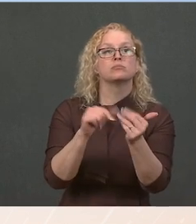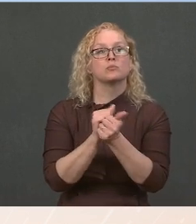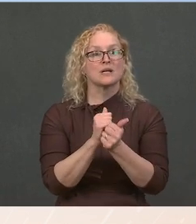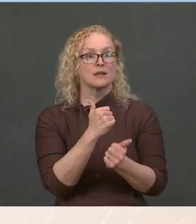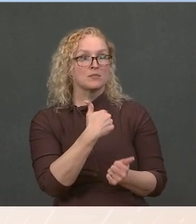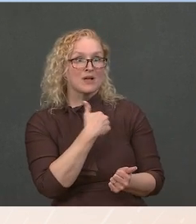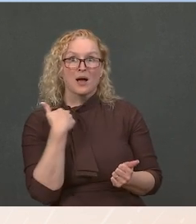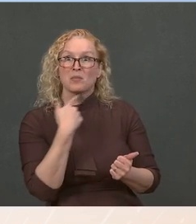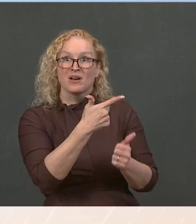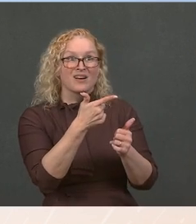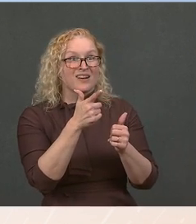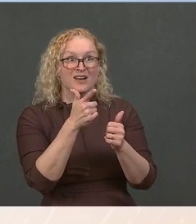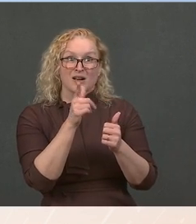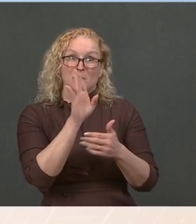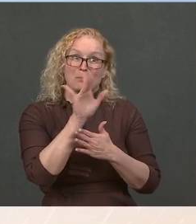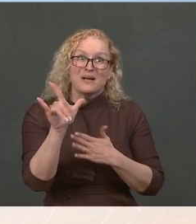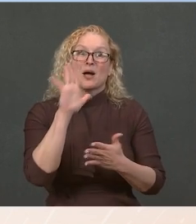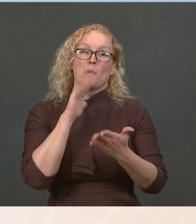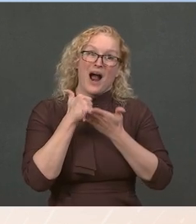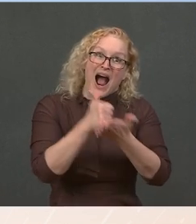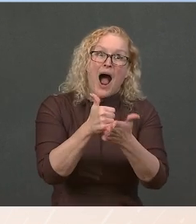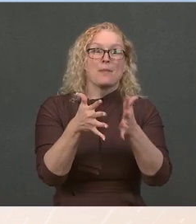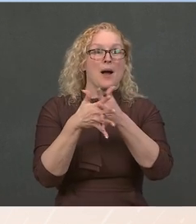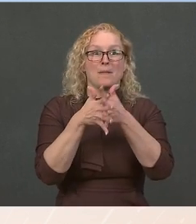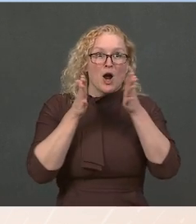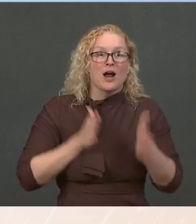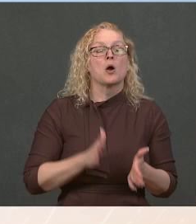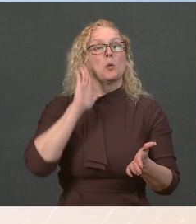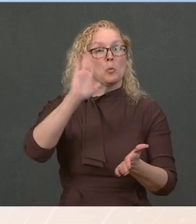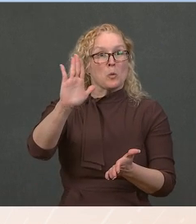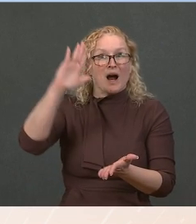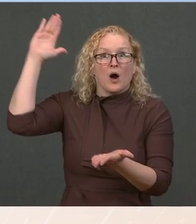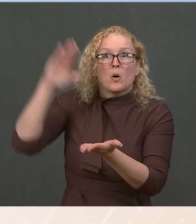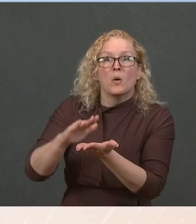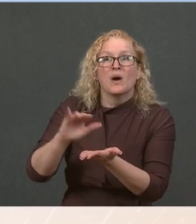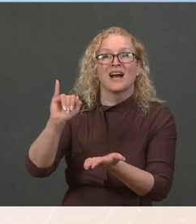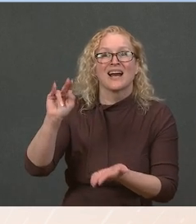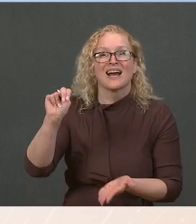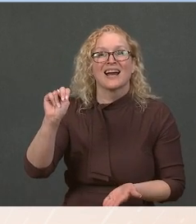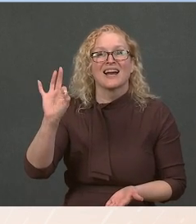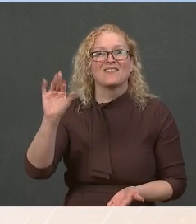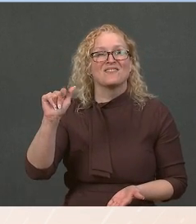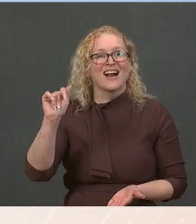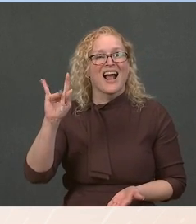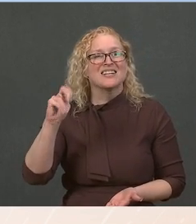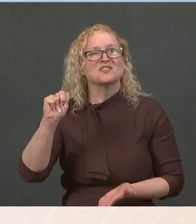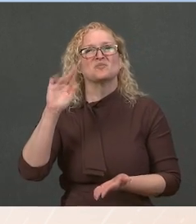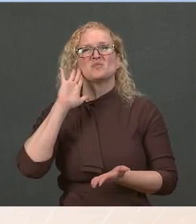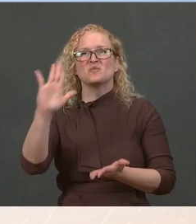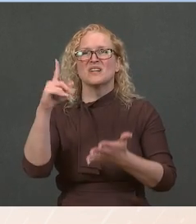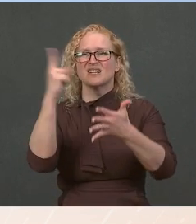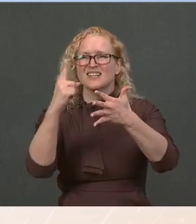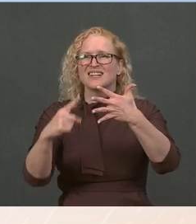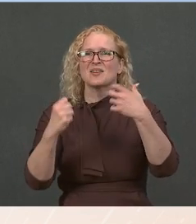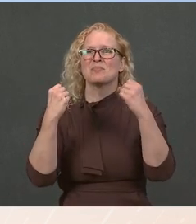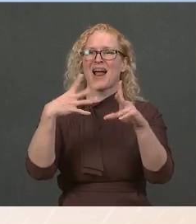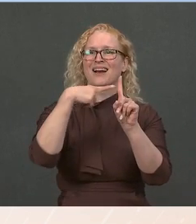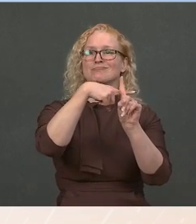it's going to help inflation." Right? That's a key understanding -- component of it as well, is what the Build Back Better Act is going to do.